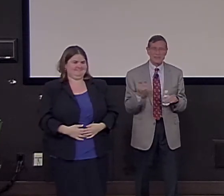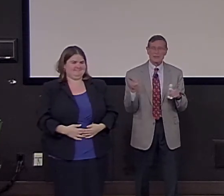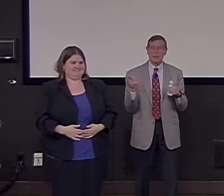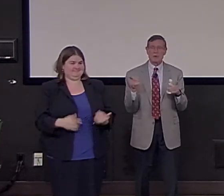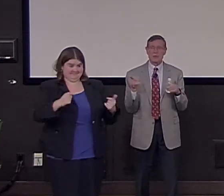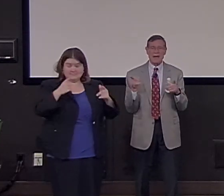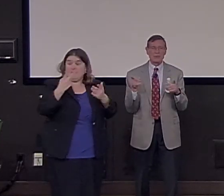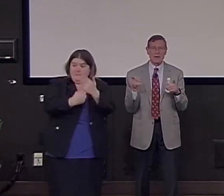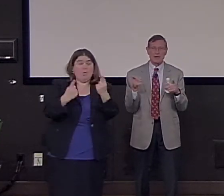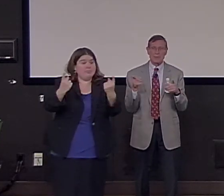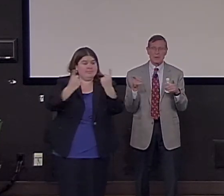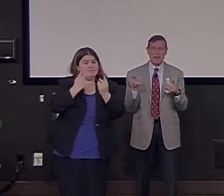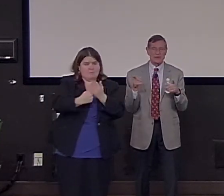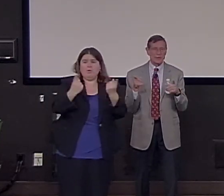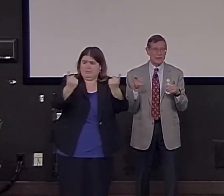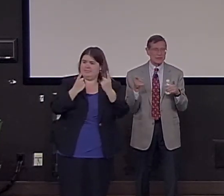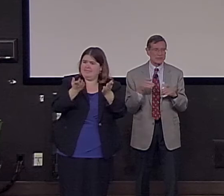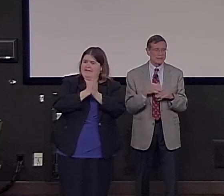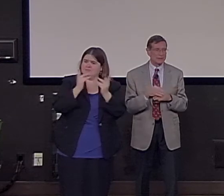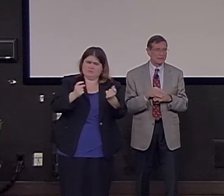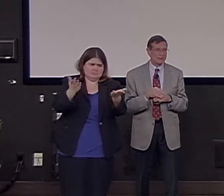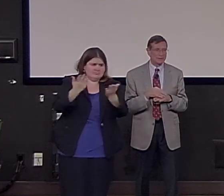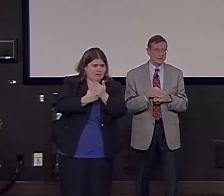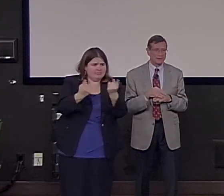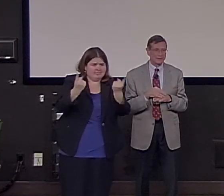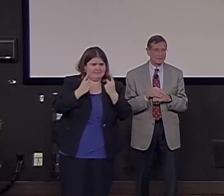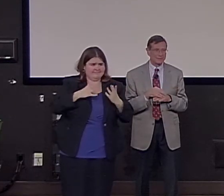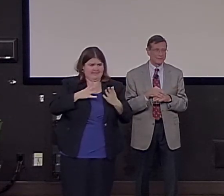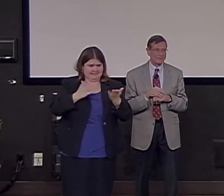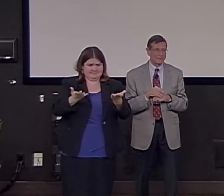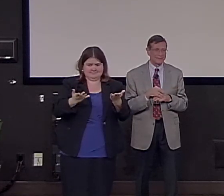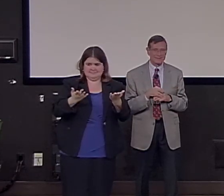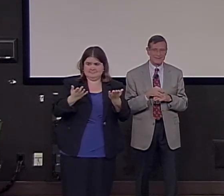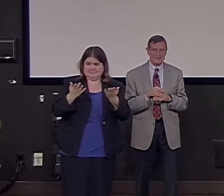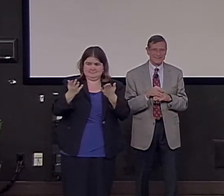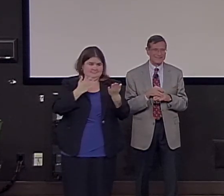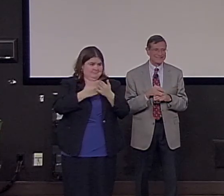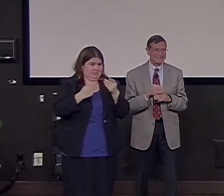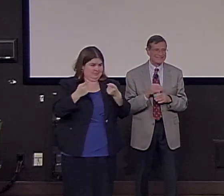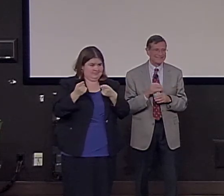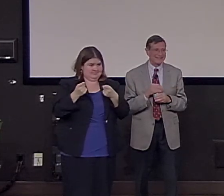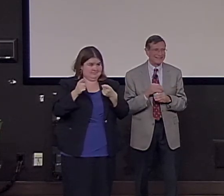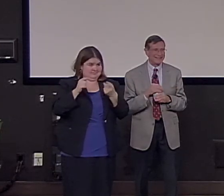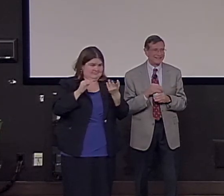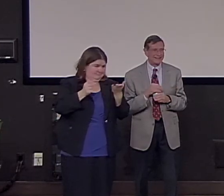You think you can both have questions? We can do two. But Zac, Alaria already had a question. So come on up.